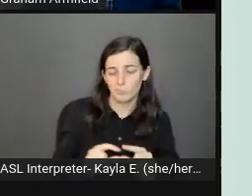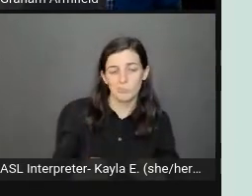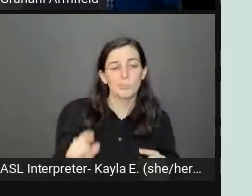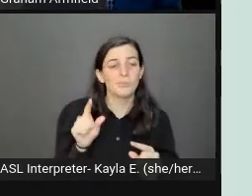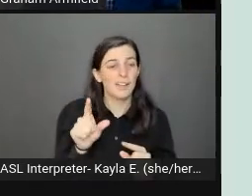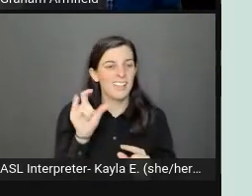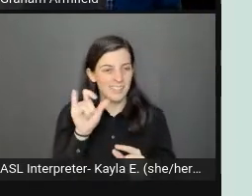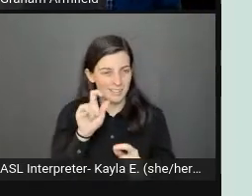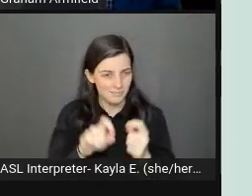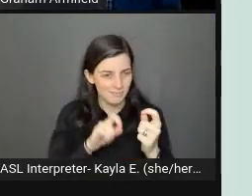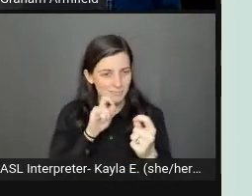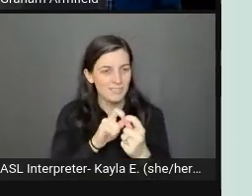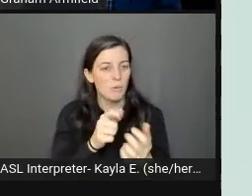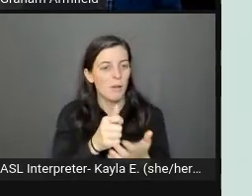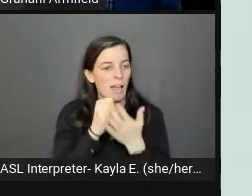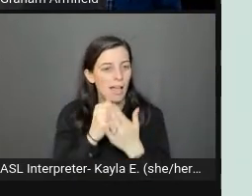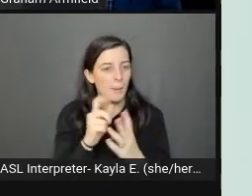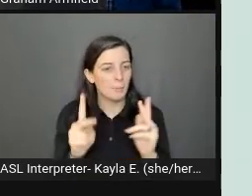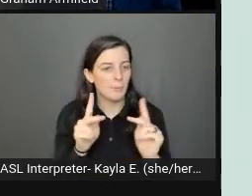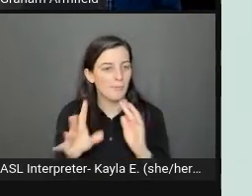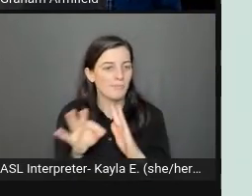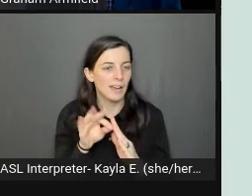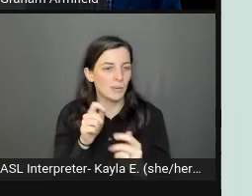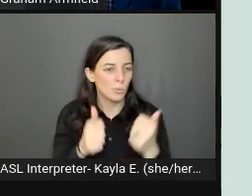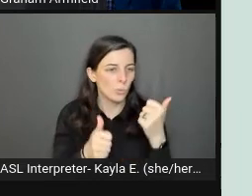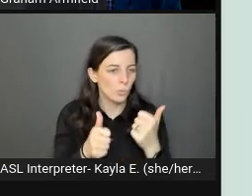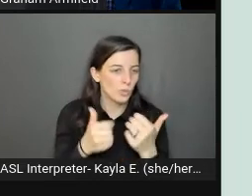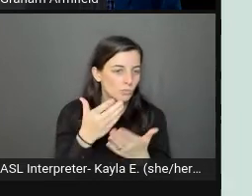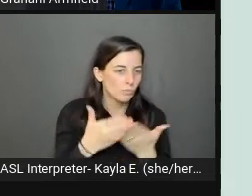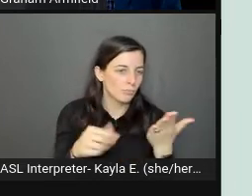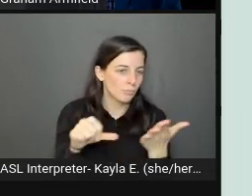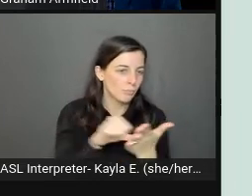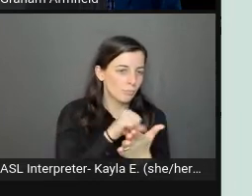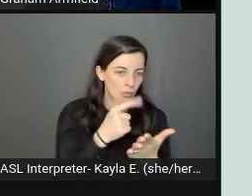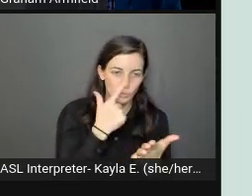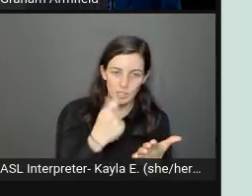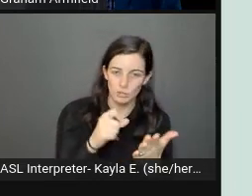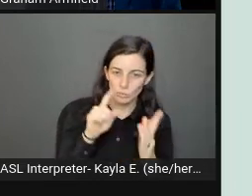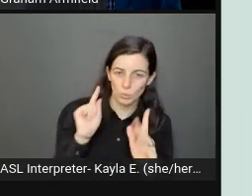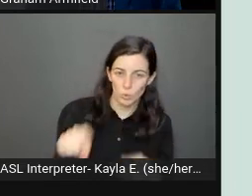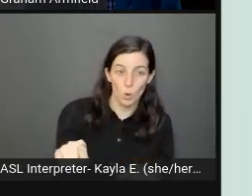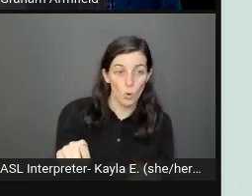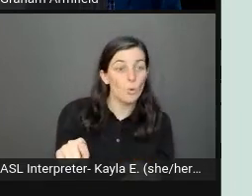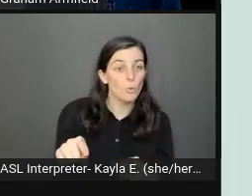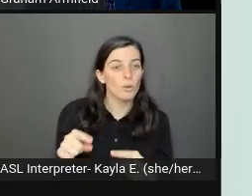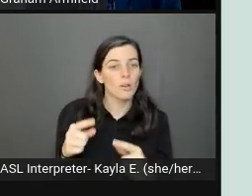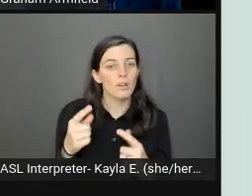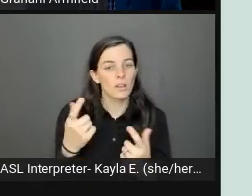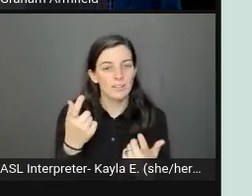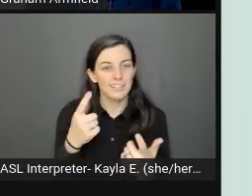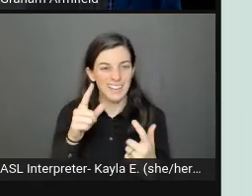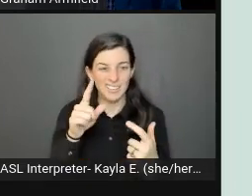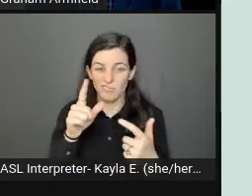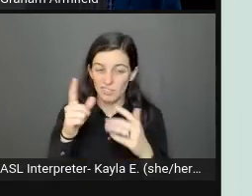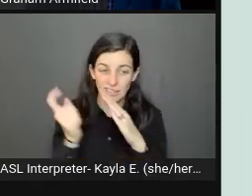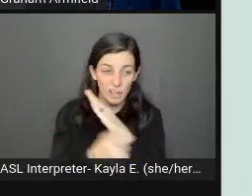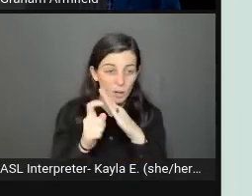It helps people find parts of the page they might be interested in because there are in-page links down to the headings and that works quite nicely.